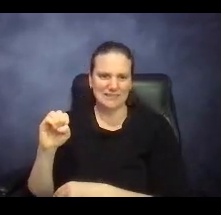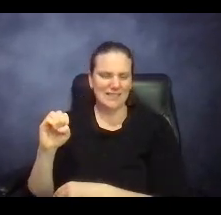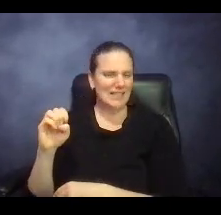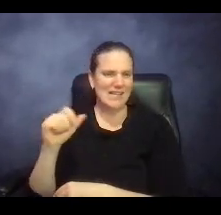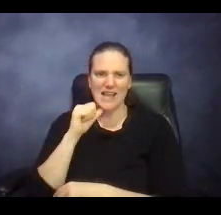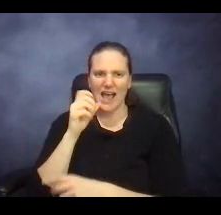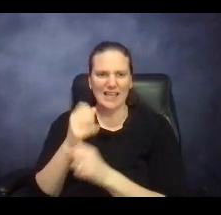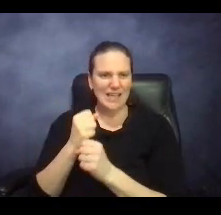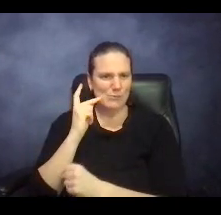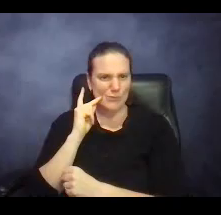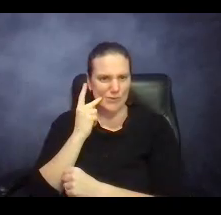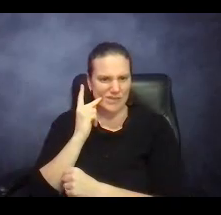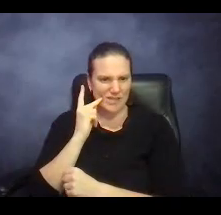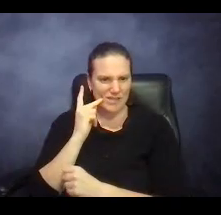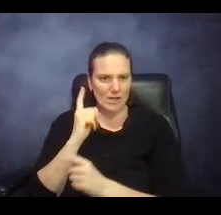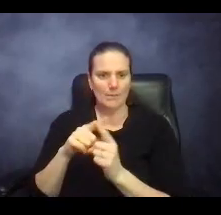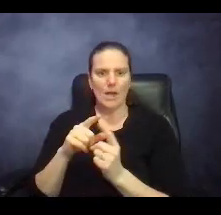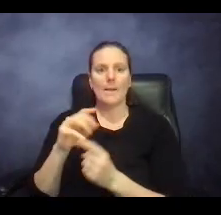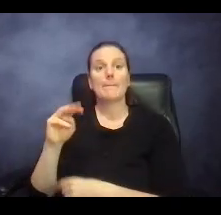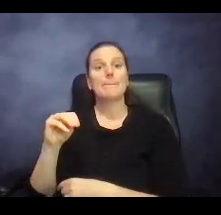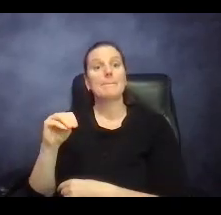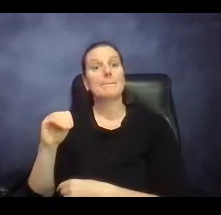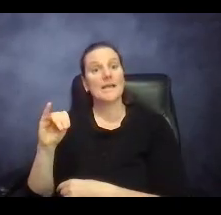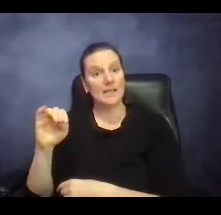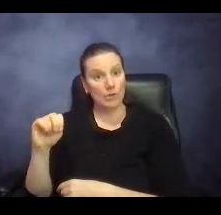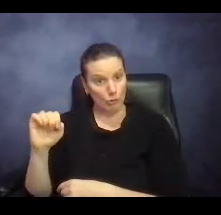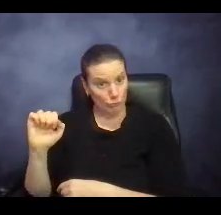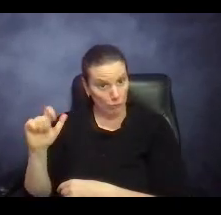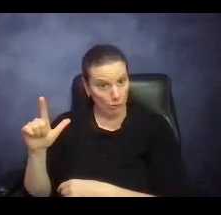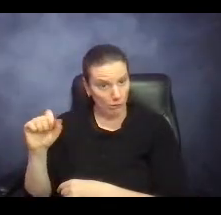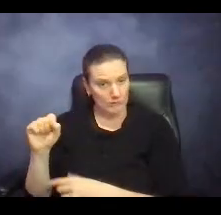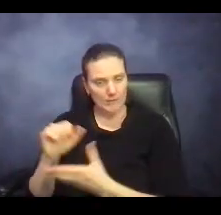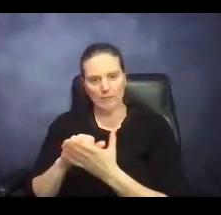that you need, but you're gonna be getting a ton of minerals. That's what they're really pushing is just this mineral